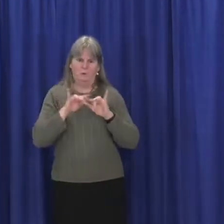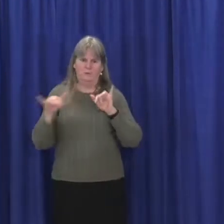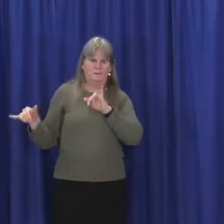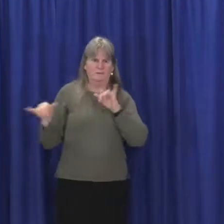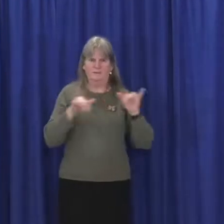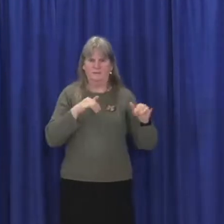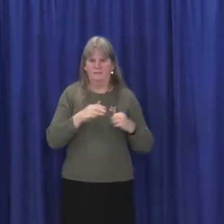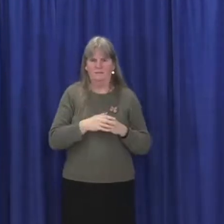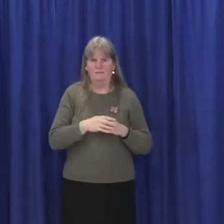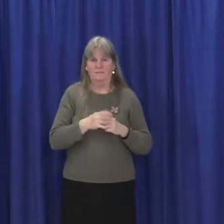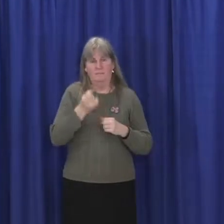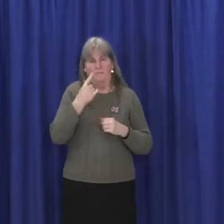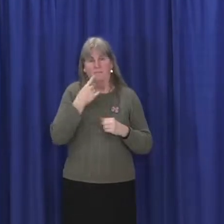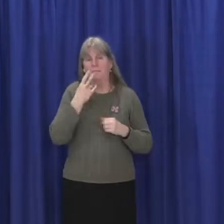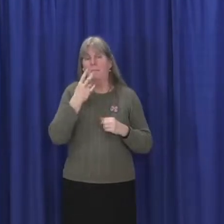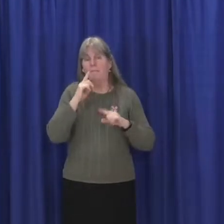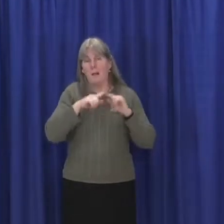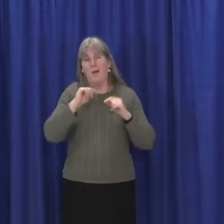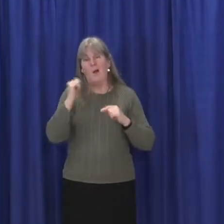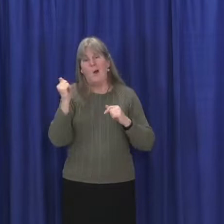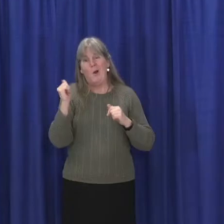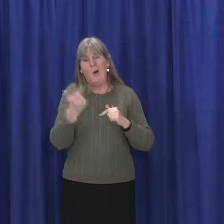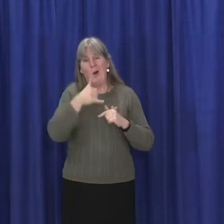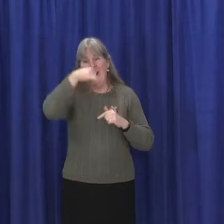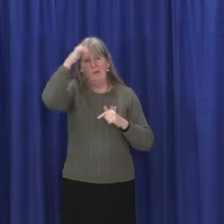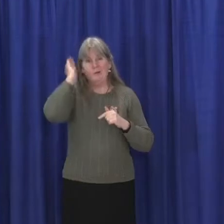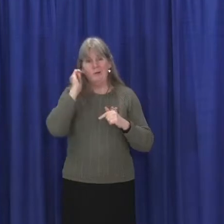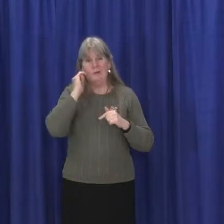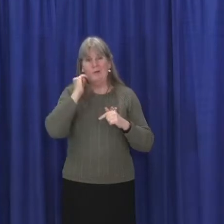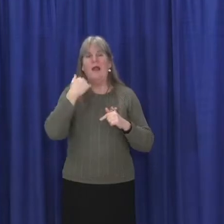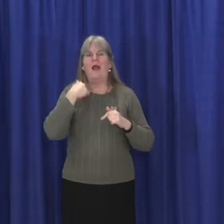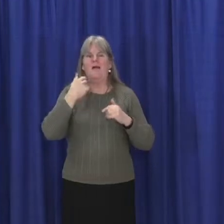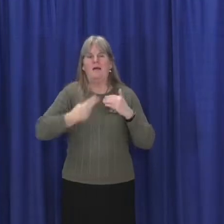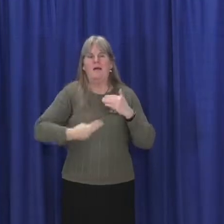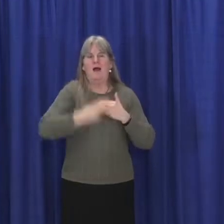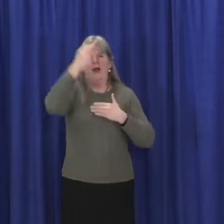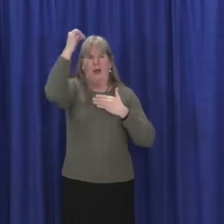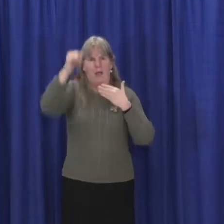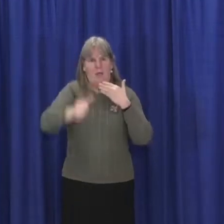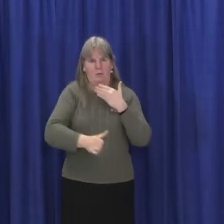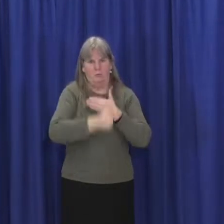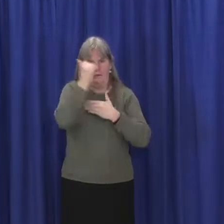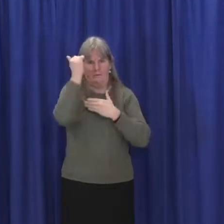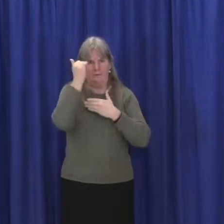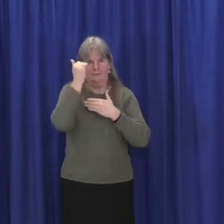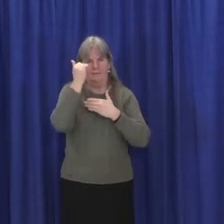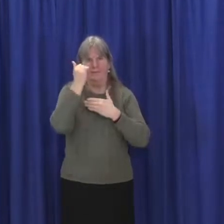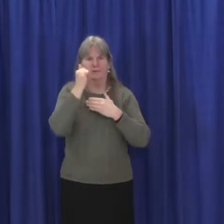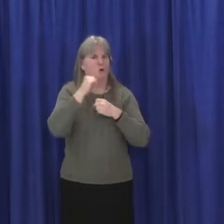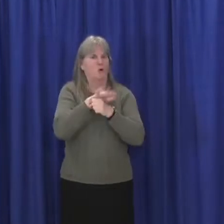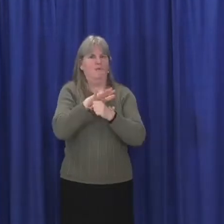right now is very high, because we have the highest activity of COVID-19 in the territory we've ever had. The symptoms,